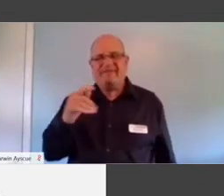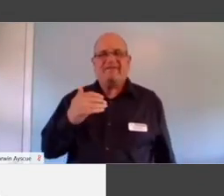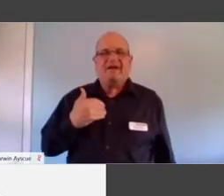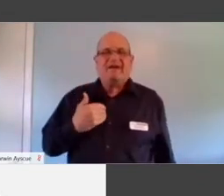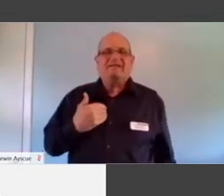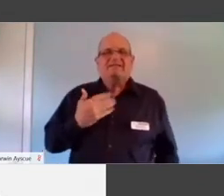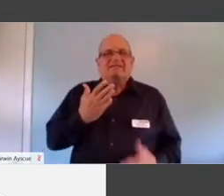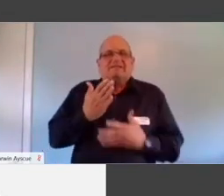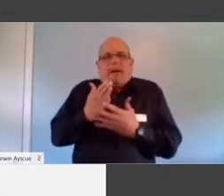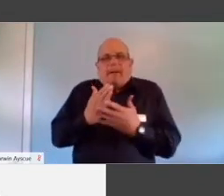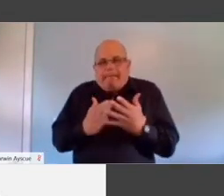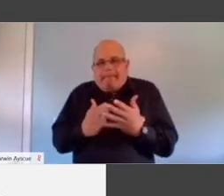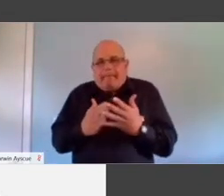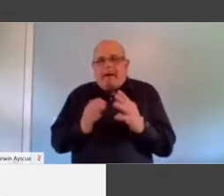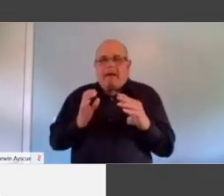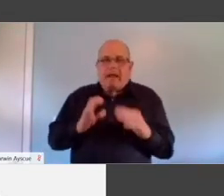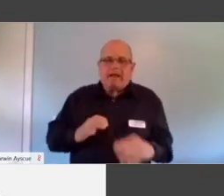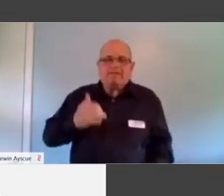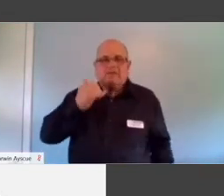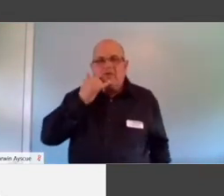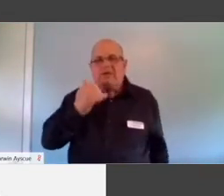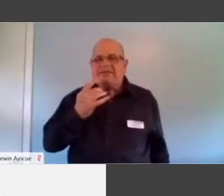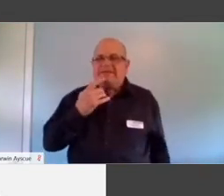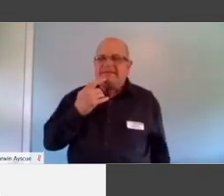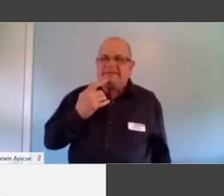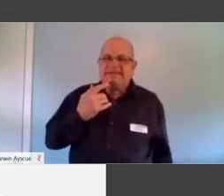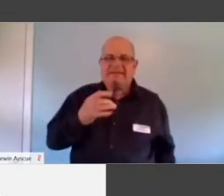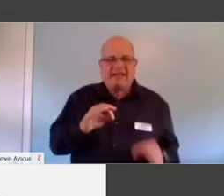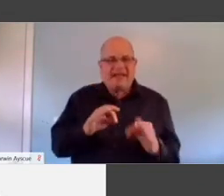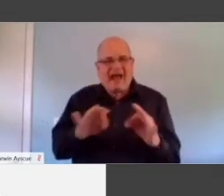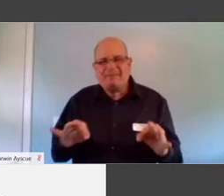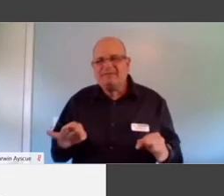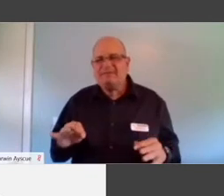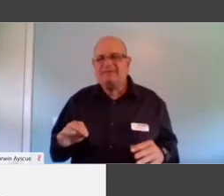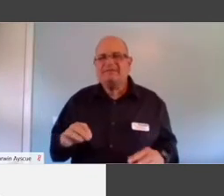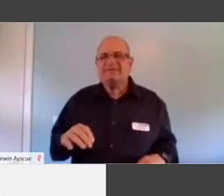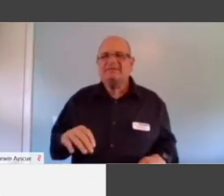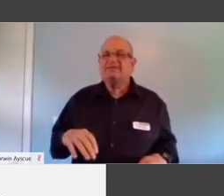clients have called in and said the closed captioning are up on these videos, particular